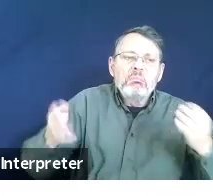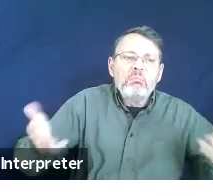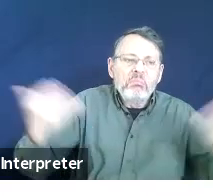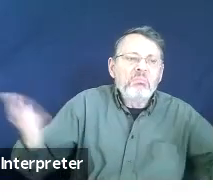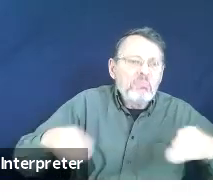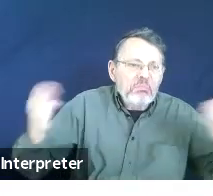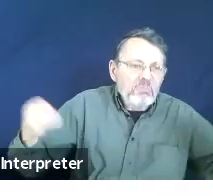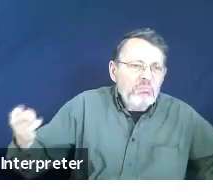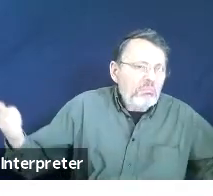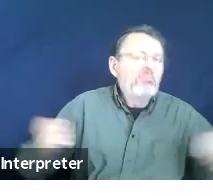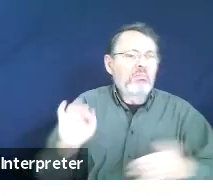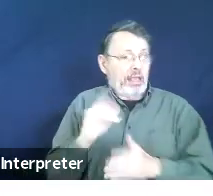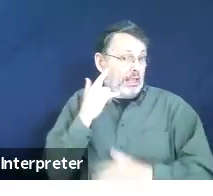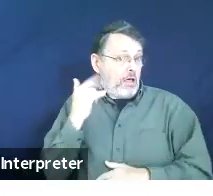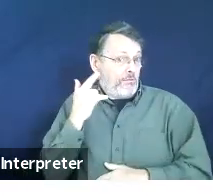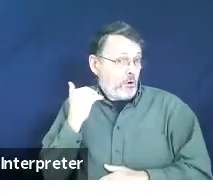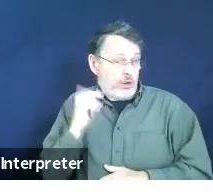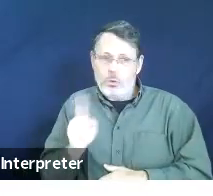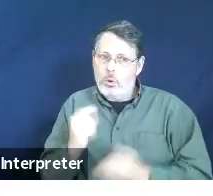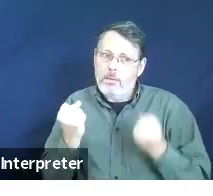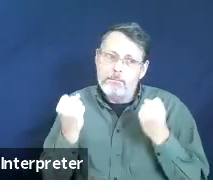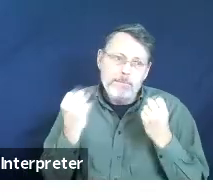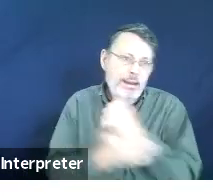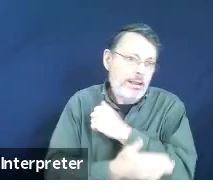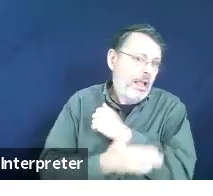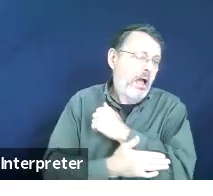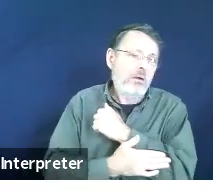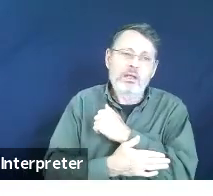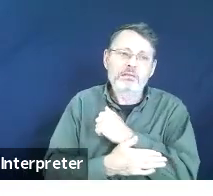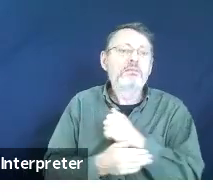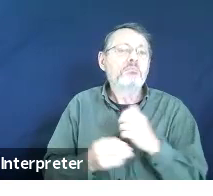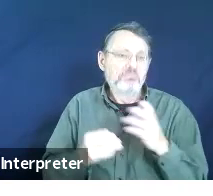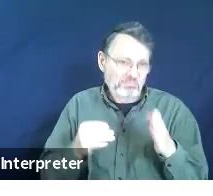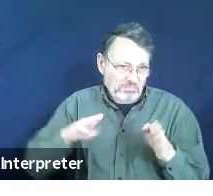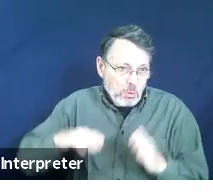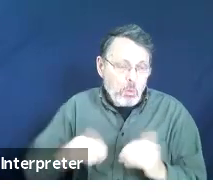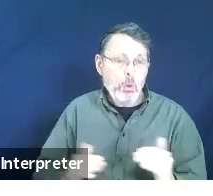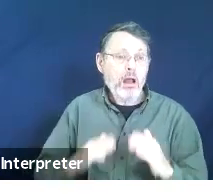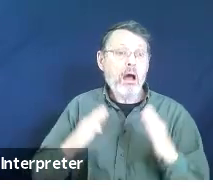such as in California, where many of the counties went up a phase and then came right back down as